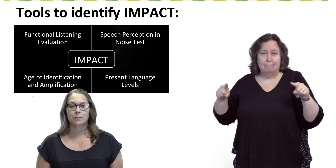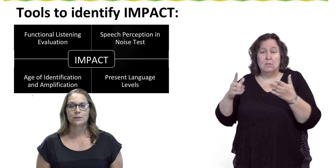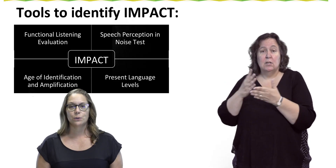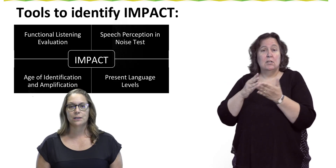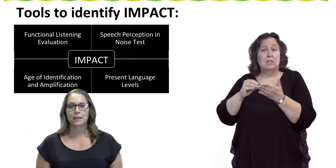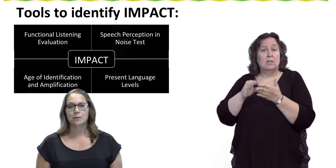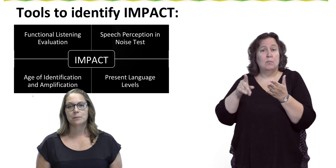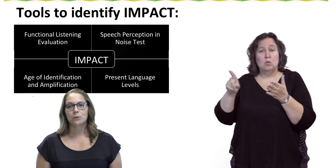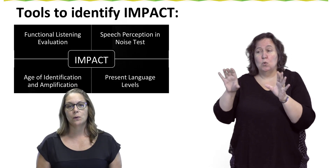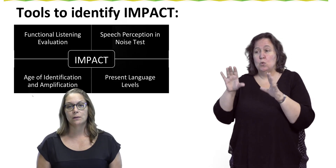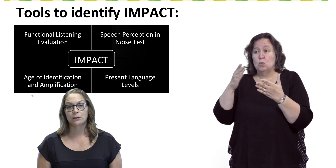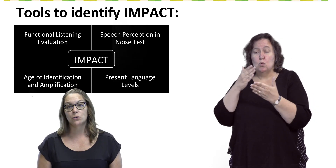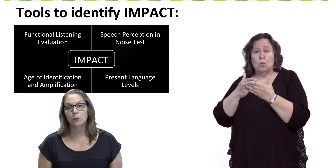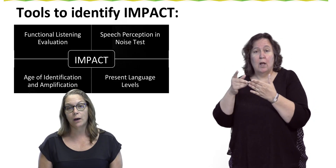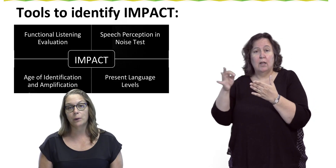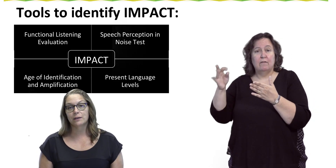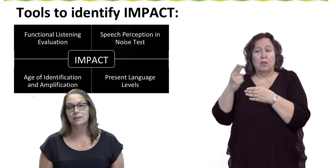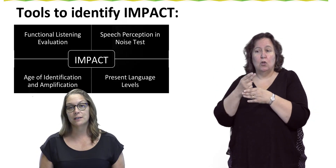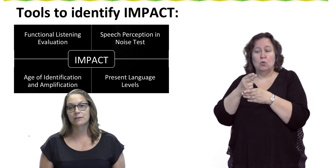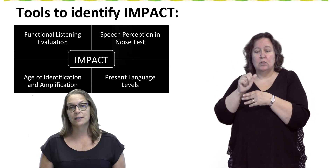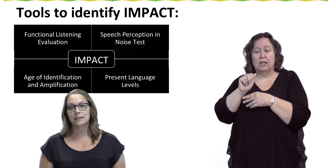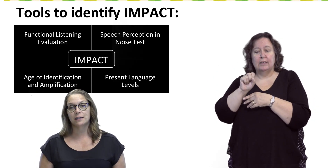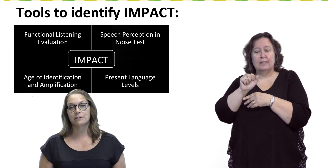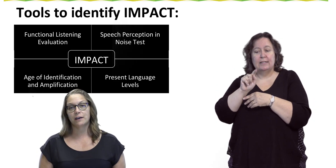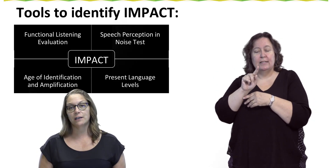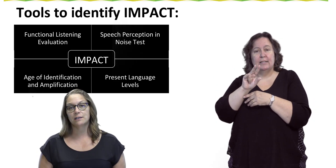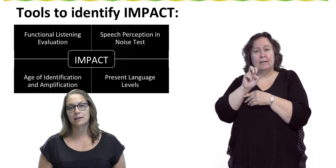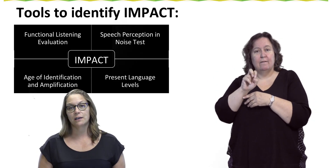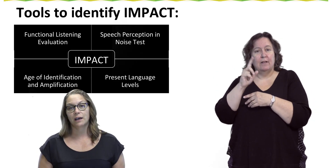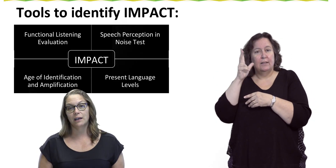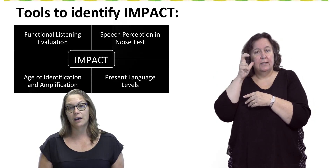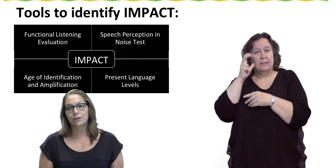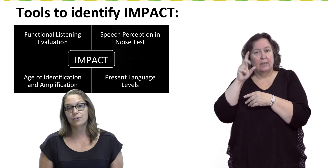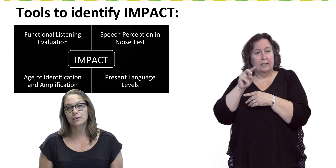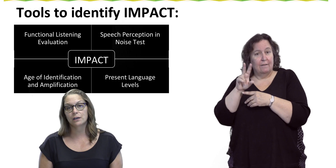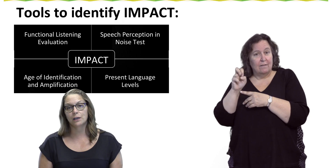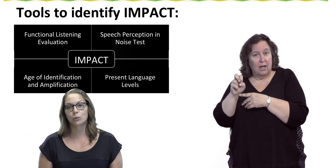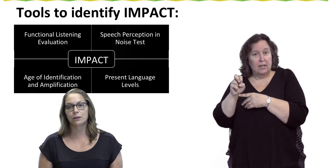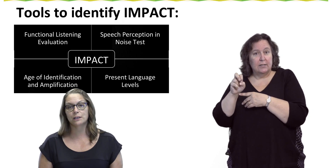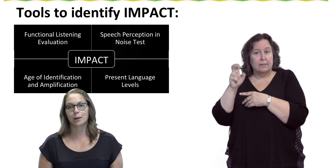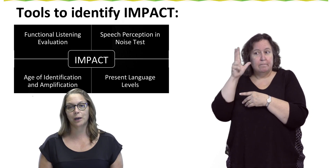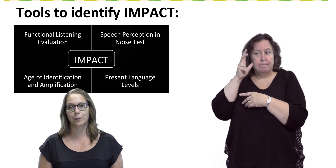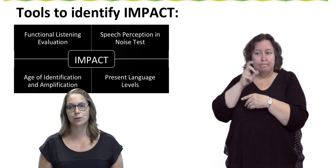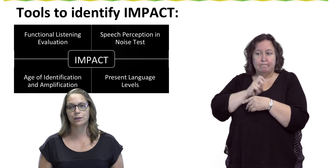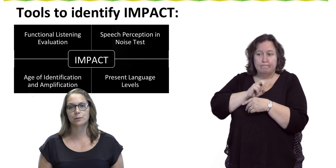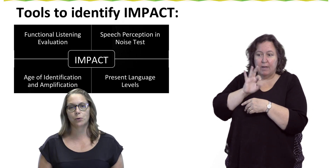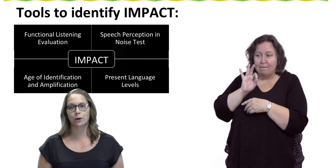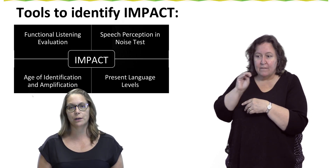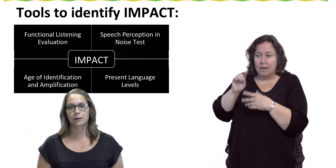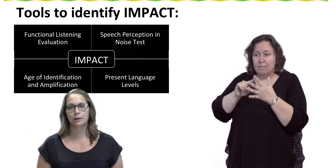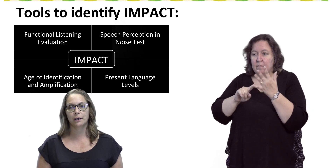Some students seem to do well with an assistive listening device and others need real-time captioning support